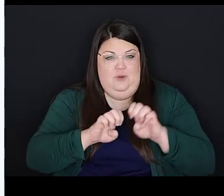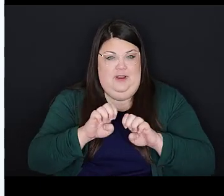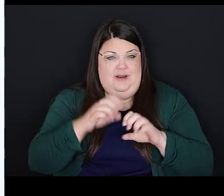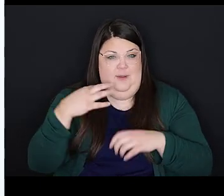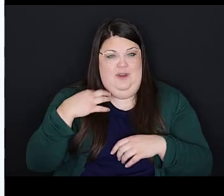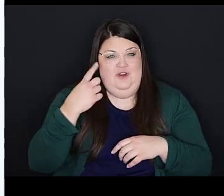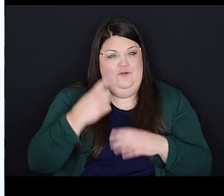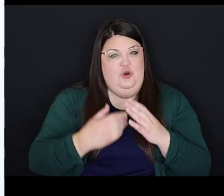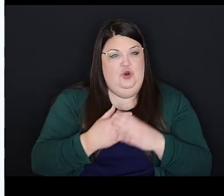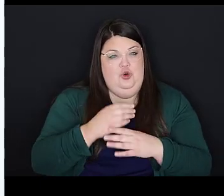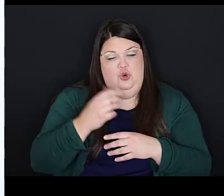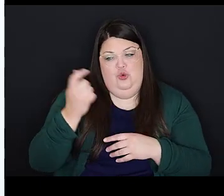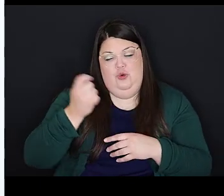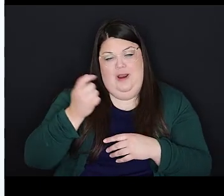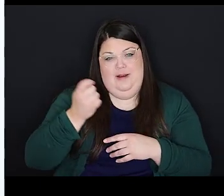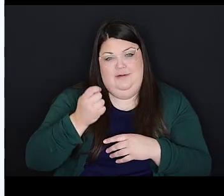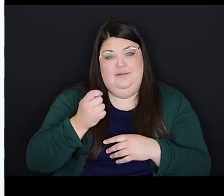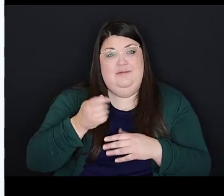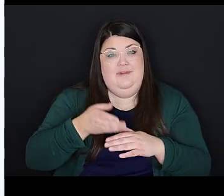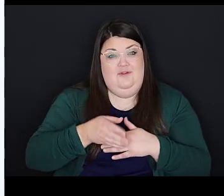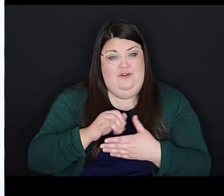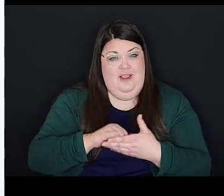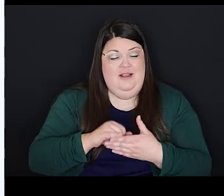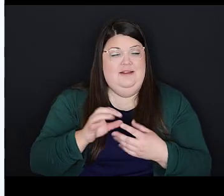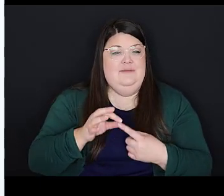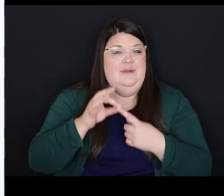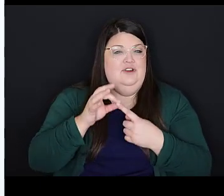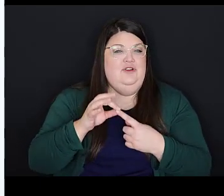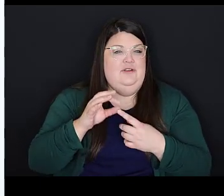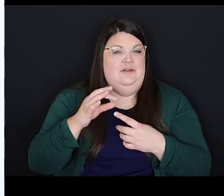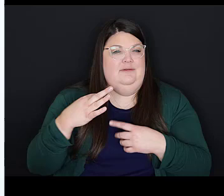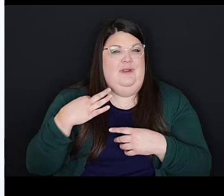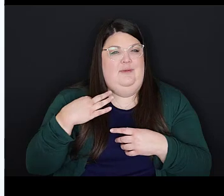Following the selection criteria is the Special Application Requirements for the